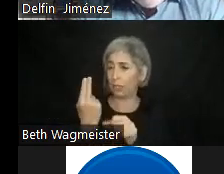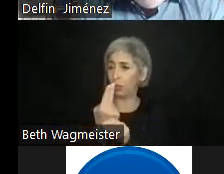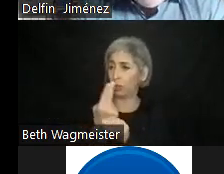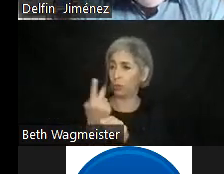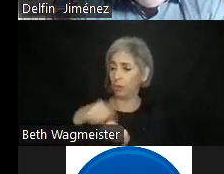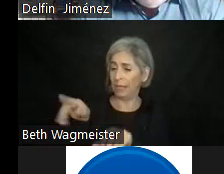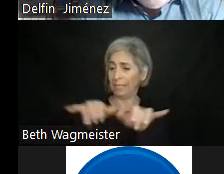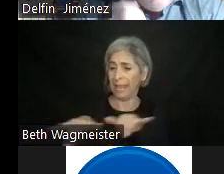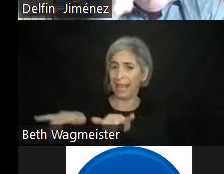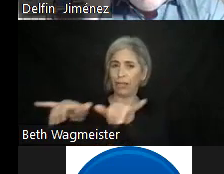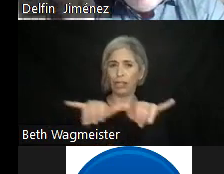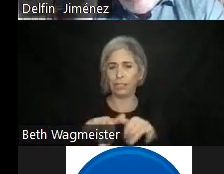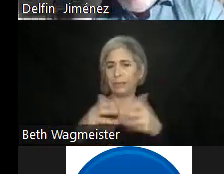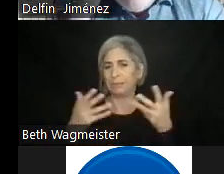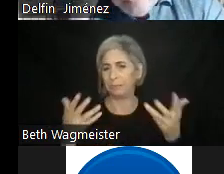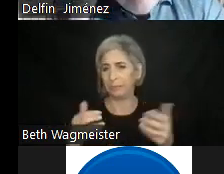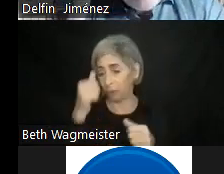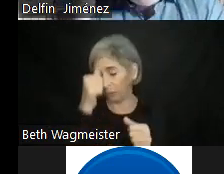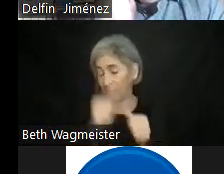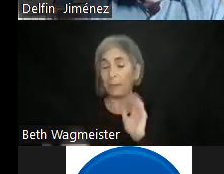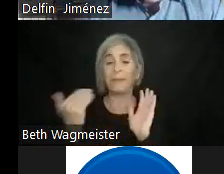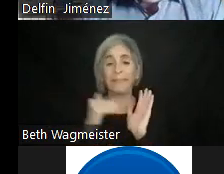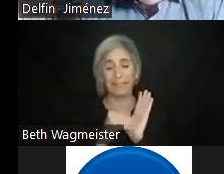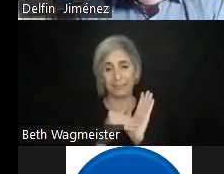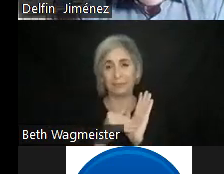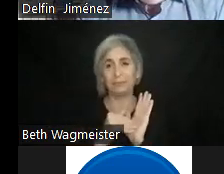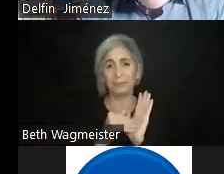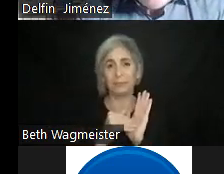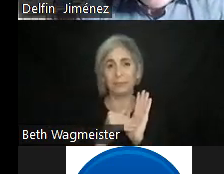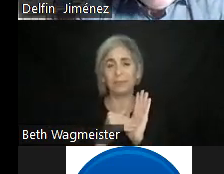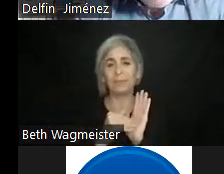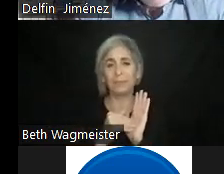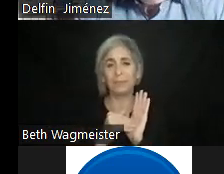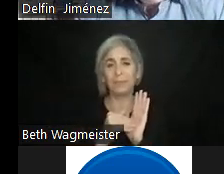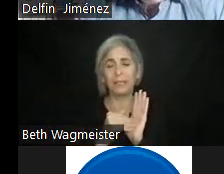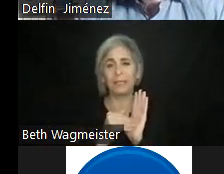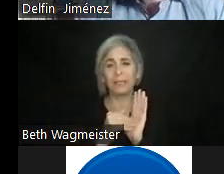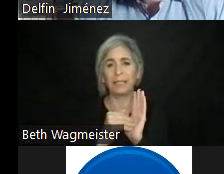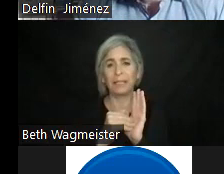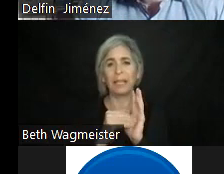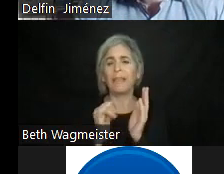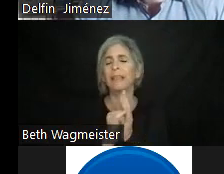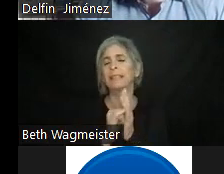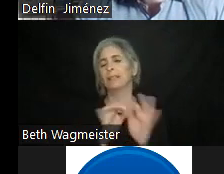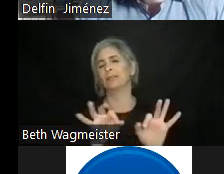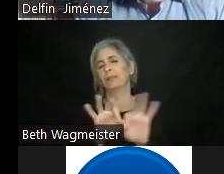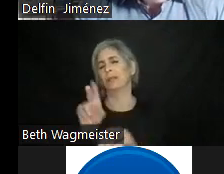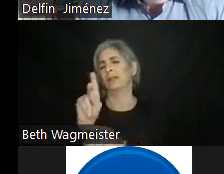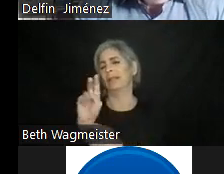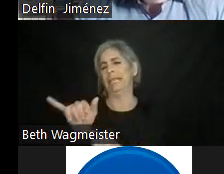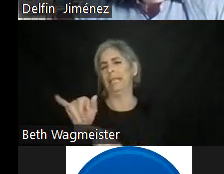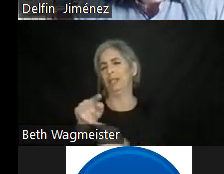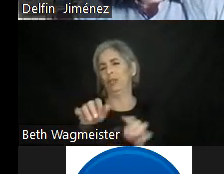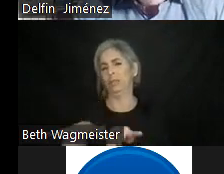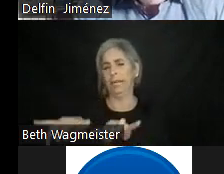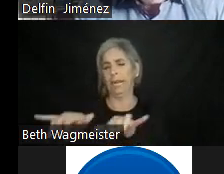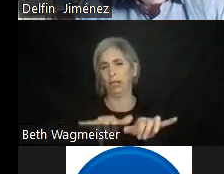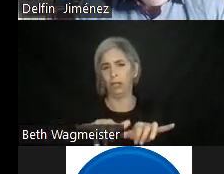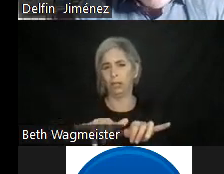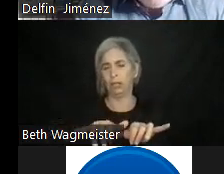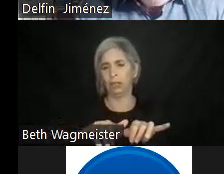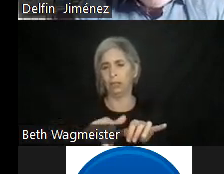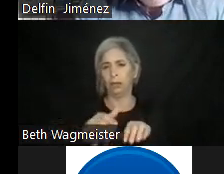Well, remember again the keys to this standard. It is a standard that covers the world travel